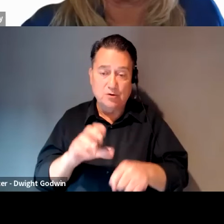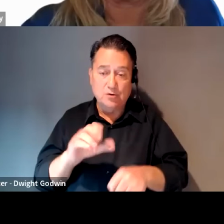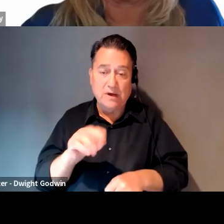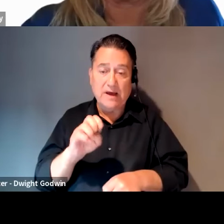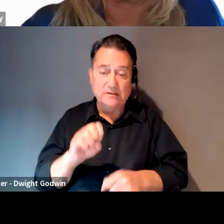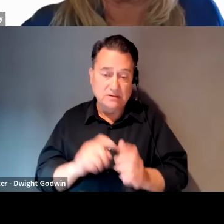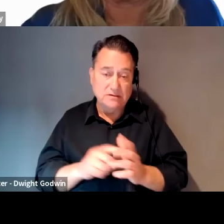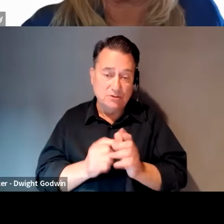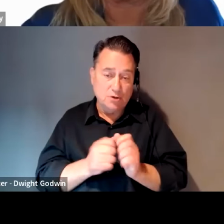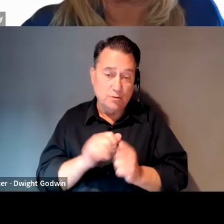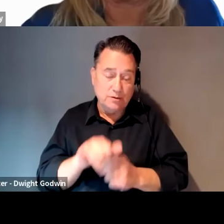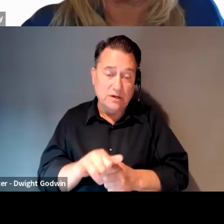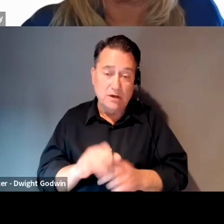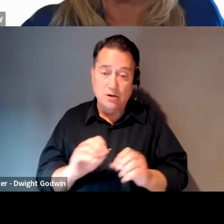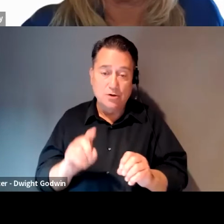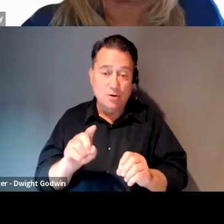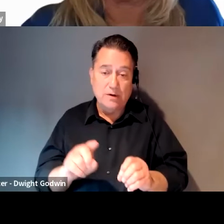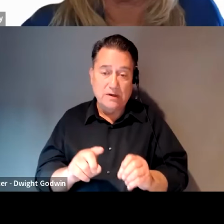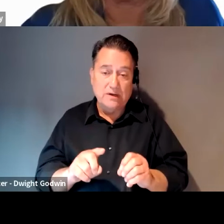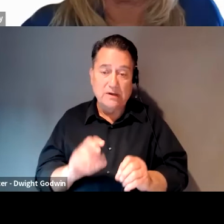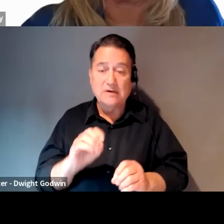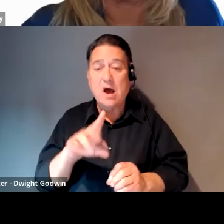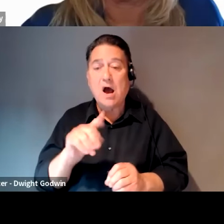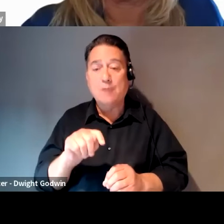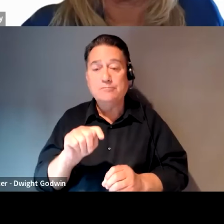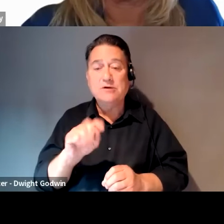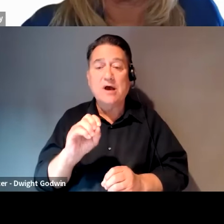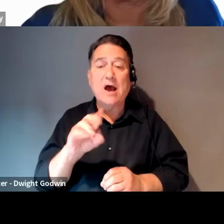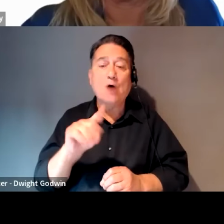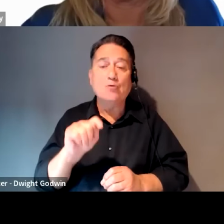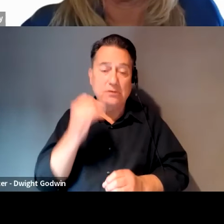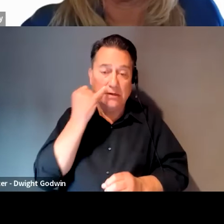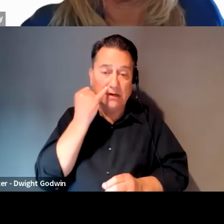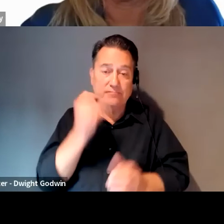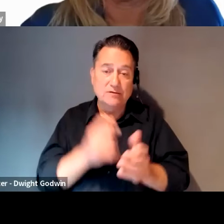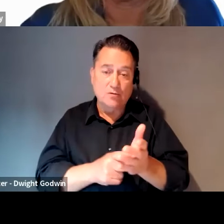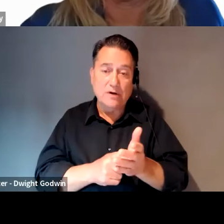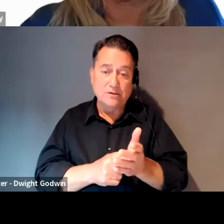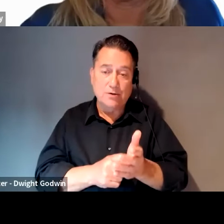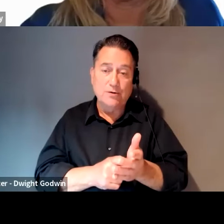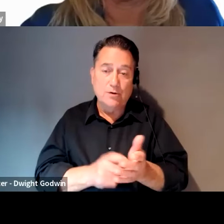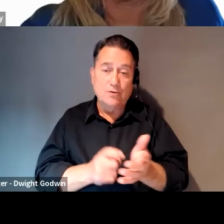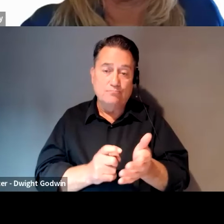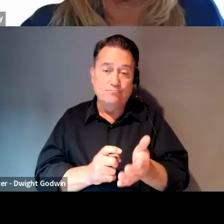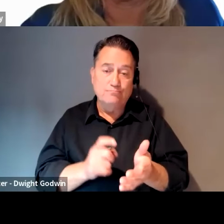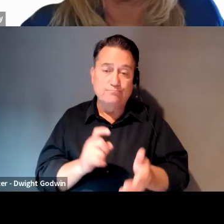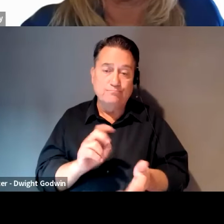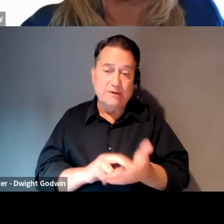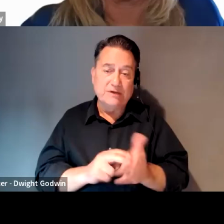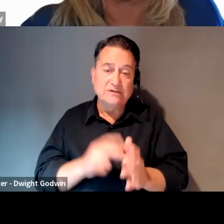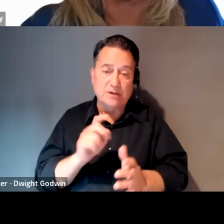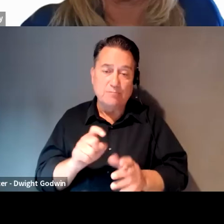So nobody is able to opt out if the criteria opts them in. And the second thing that we do right at the beginning,